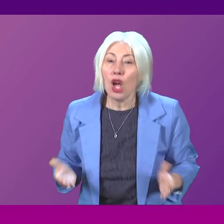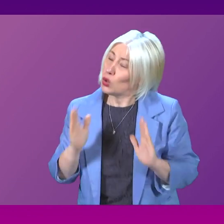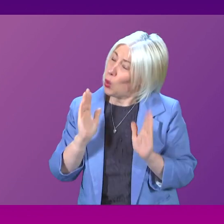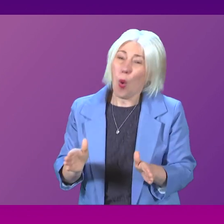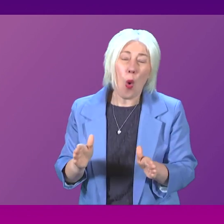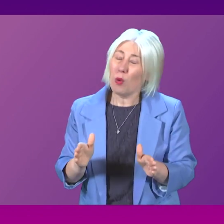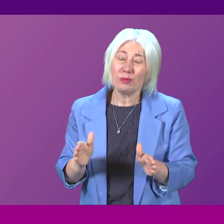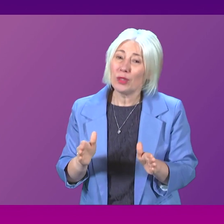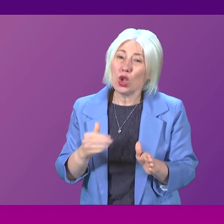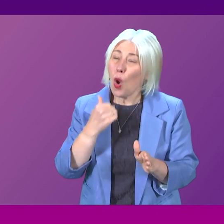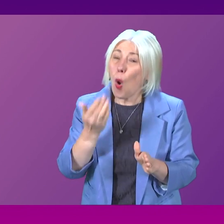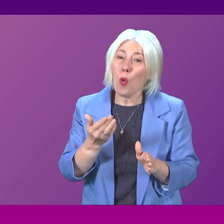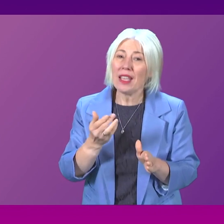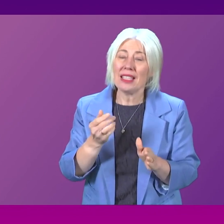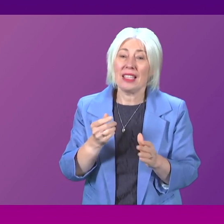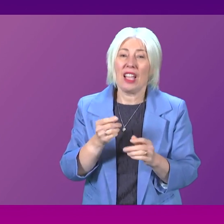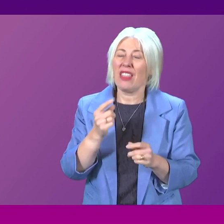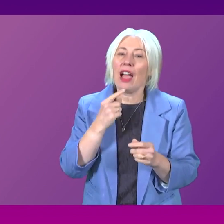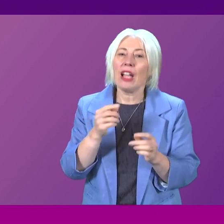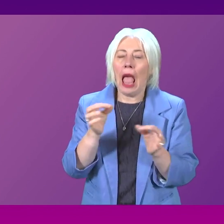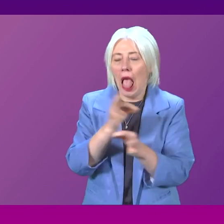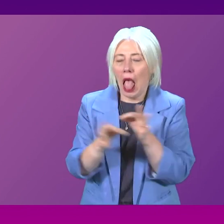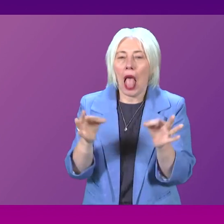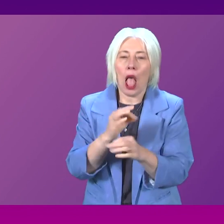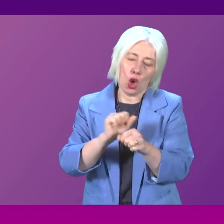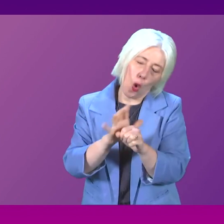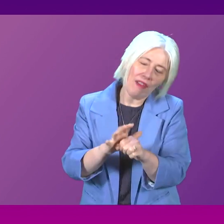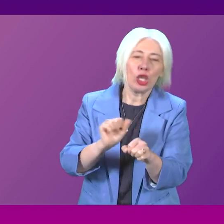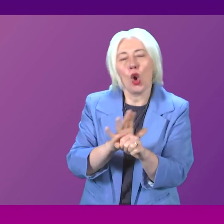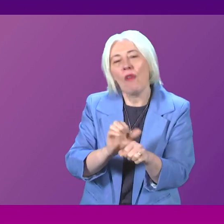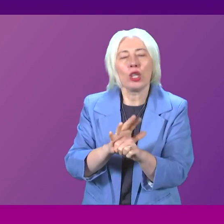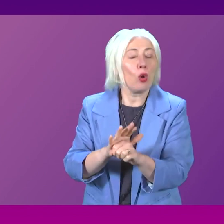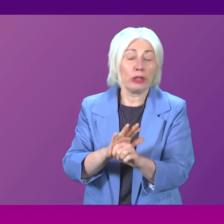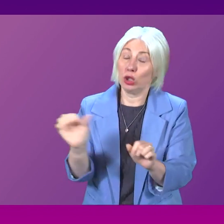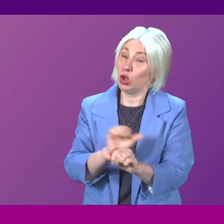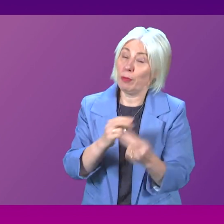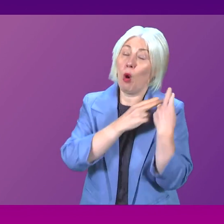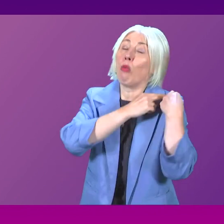It is time not to always have the single transferable excuse of Covid and, instead, to take some responsibility.